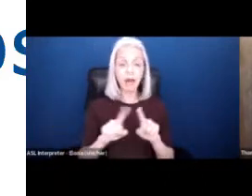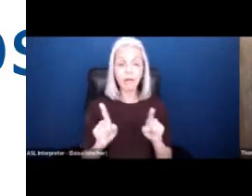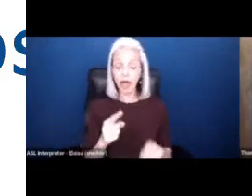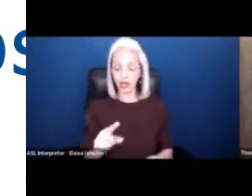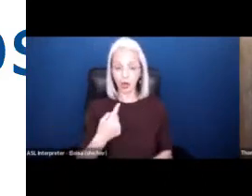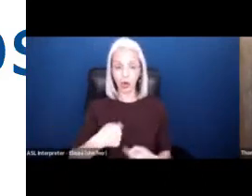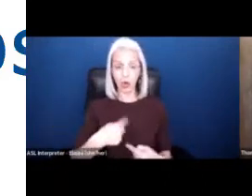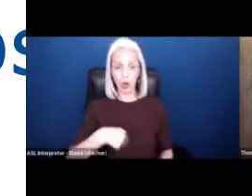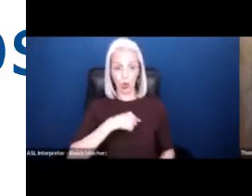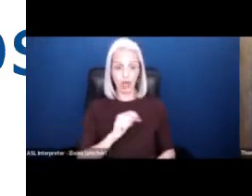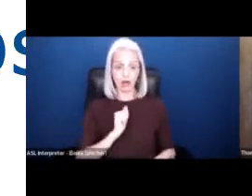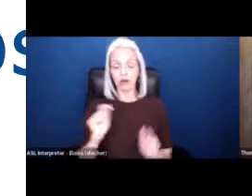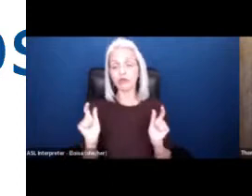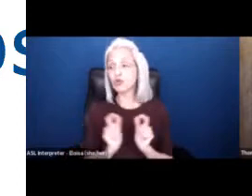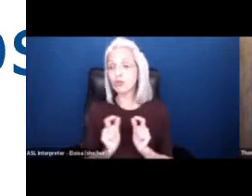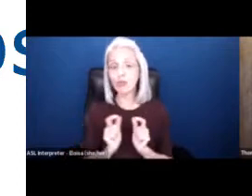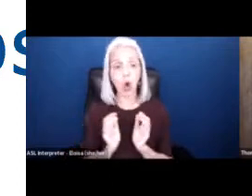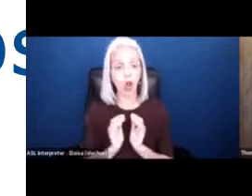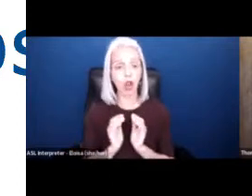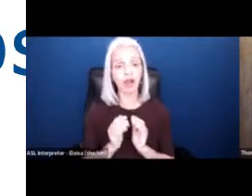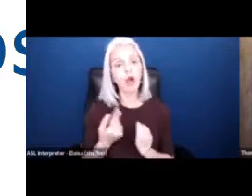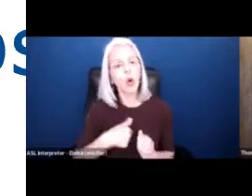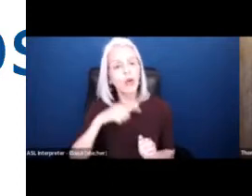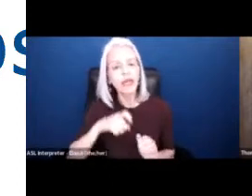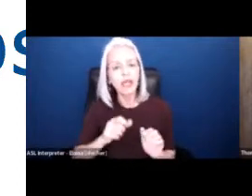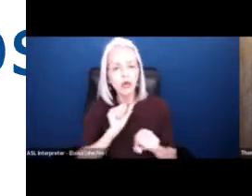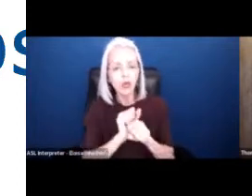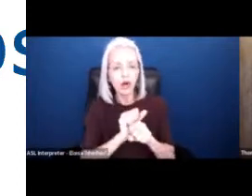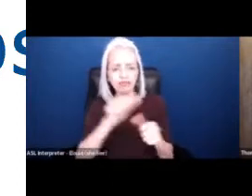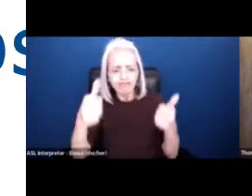organization. And so we need to work within that larger context.